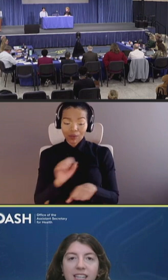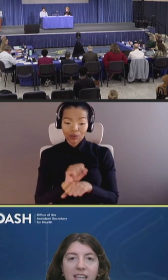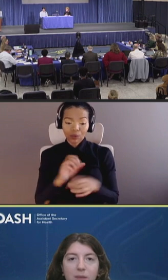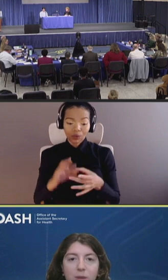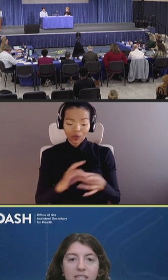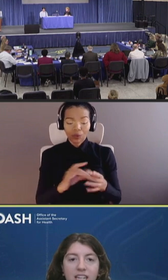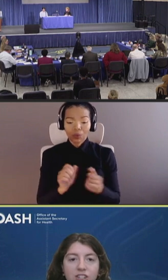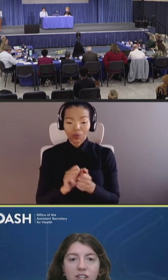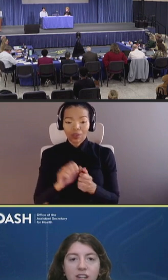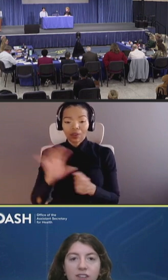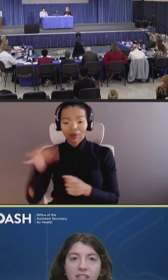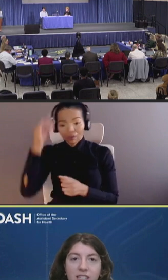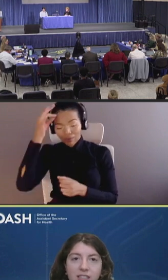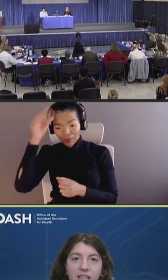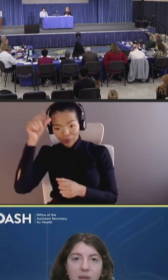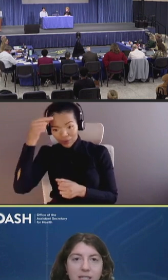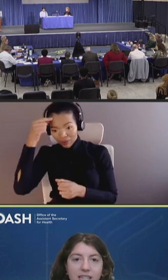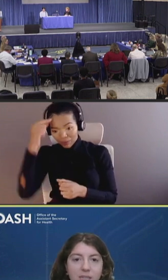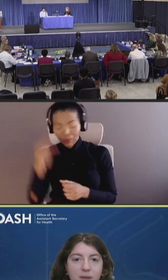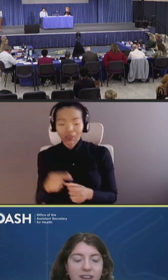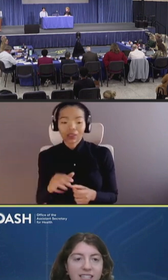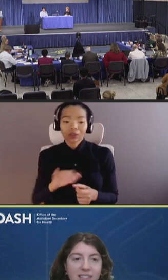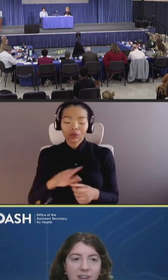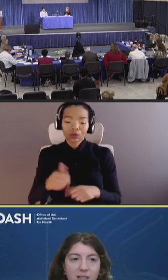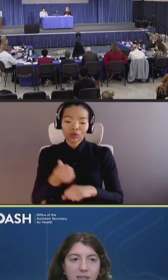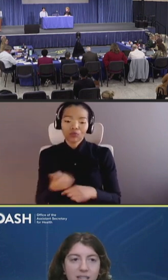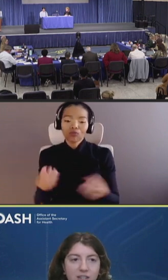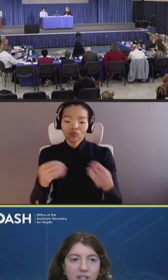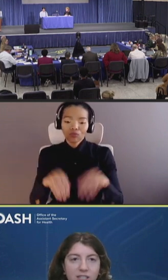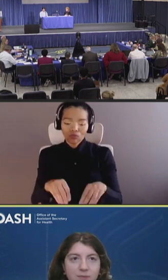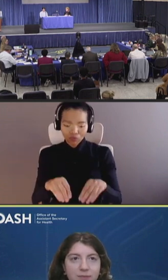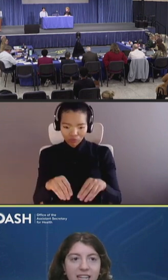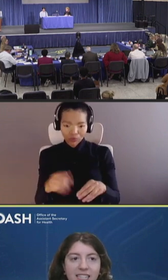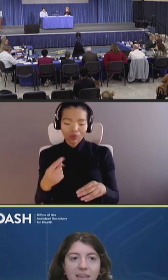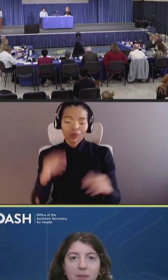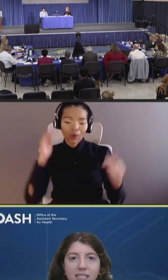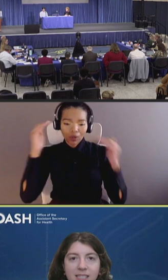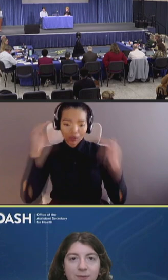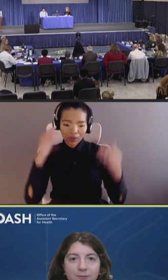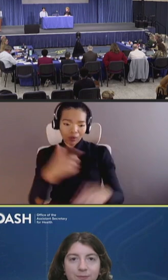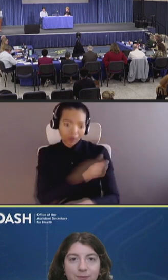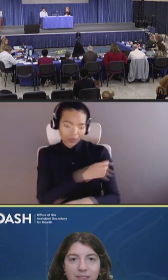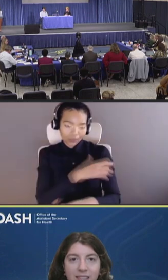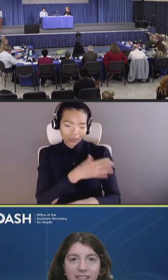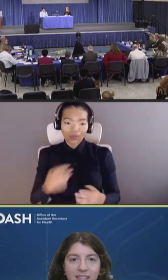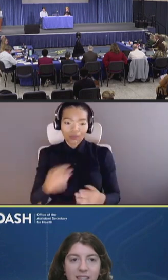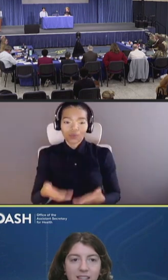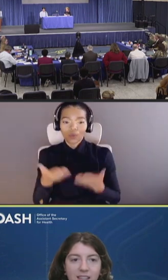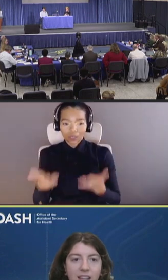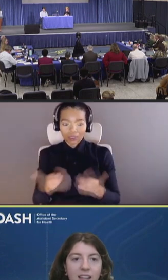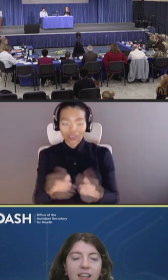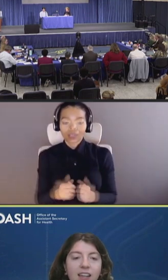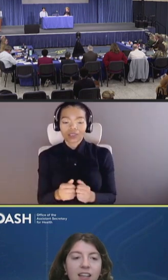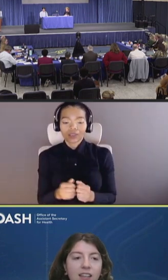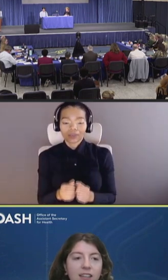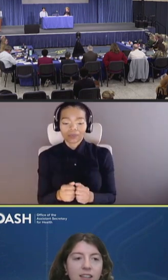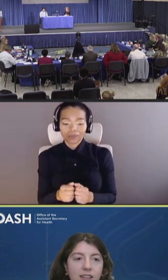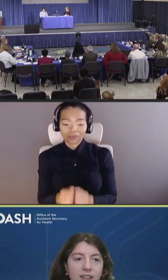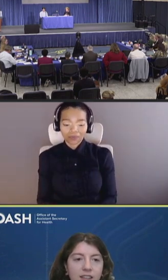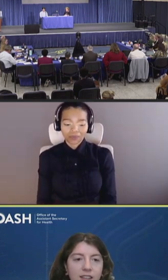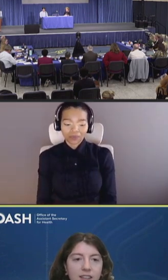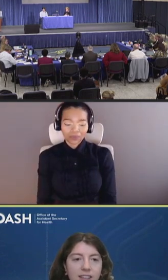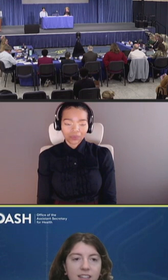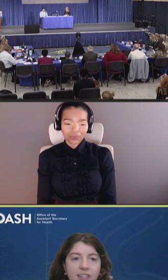the implementation of the adult hepatitis B vaccine recommendations. Next slide, please.